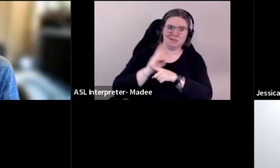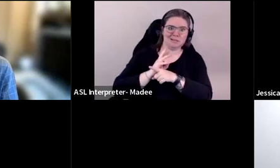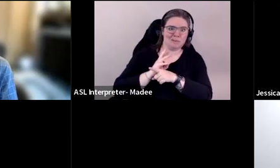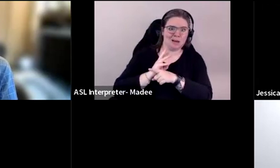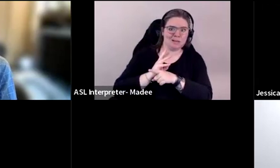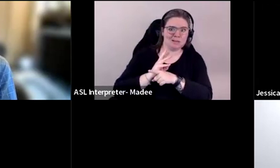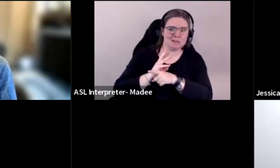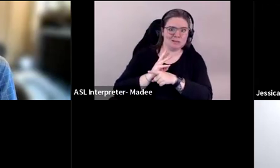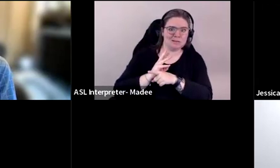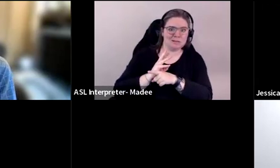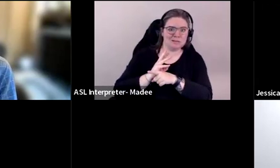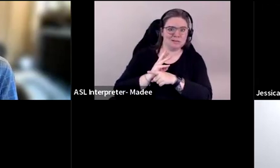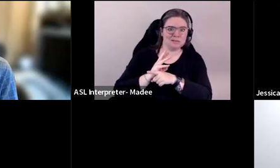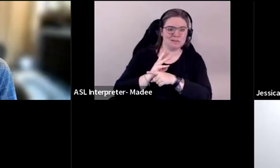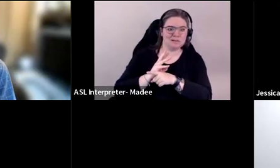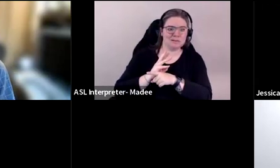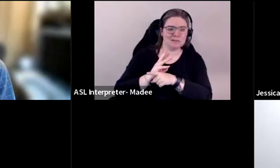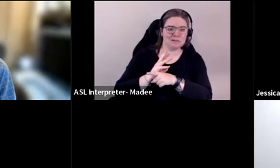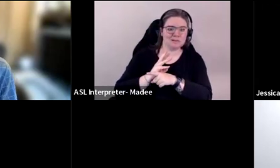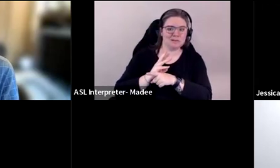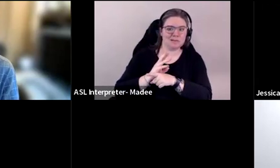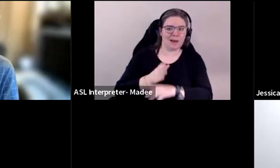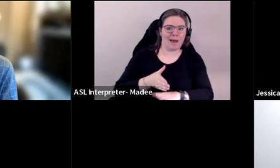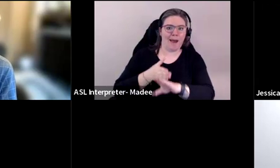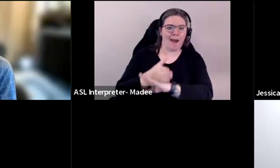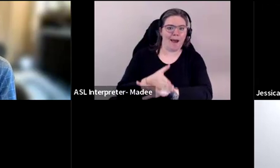Don Dew: After Don Dew: the Declaration was